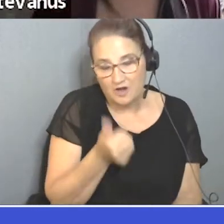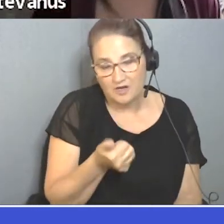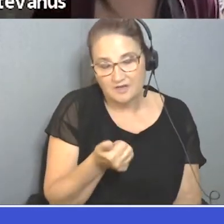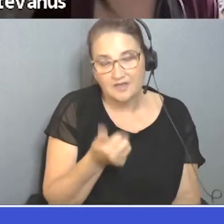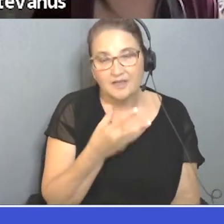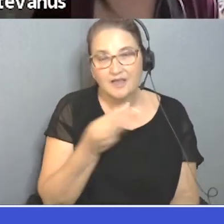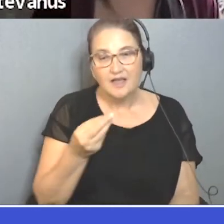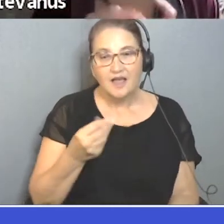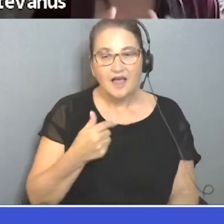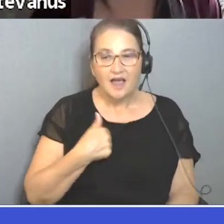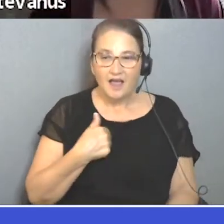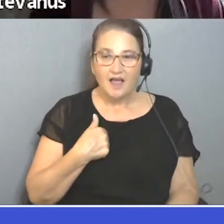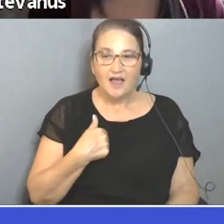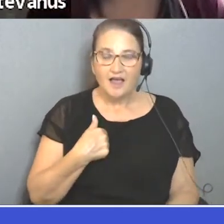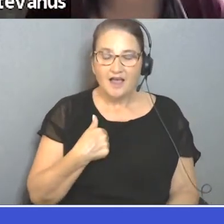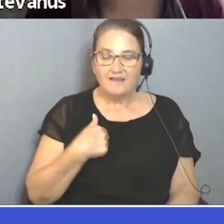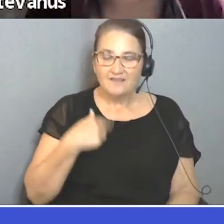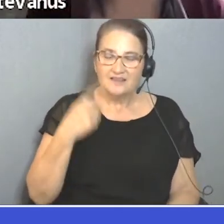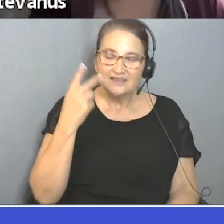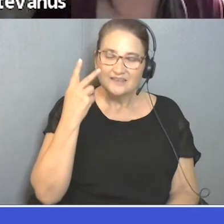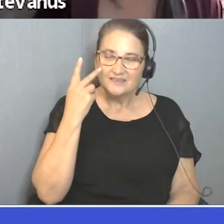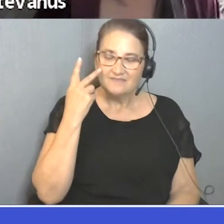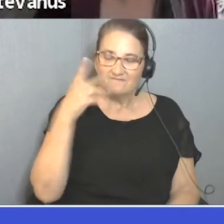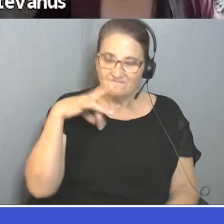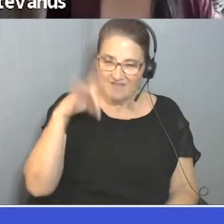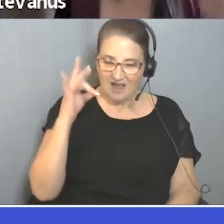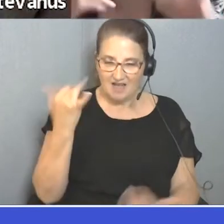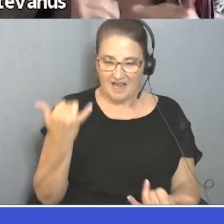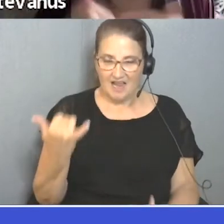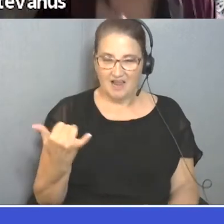And so I found that it's helpful and -- for today, I'm just